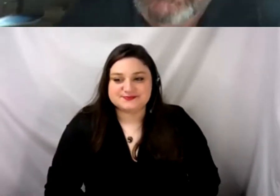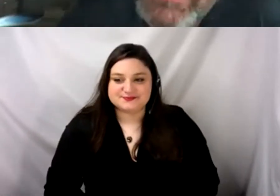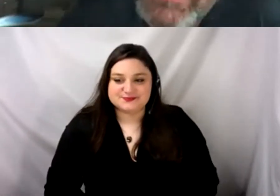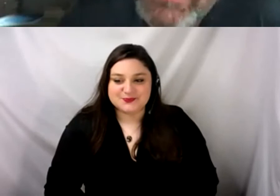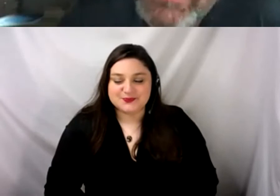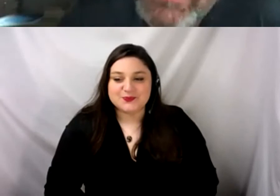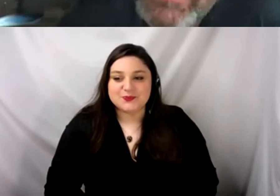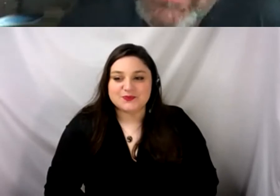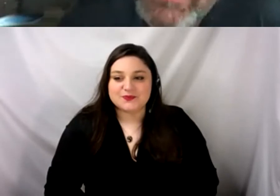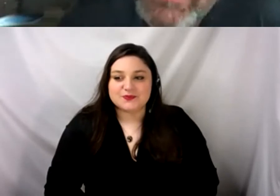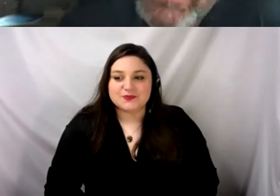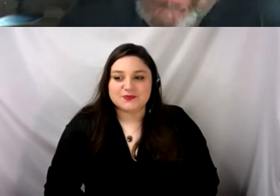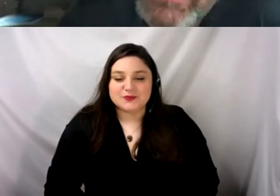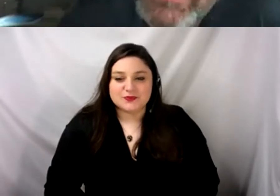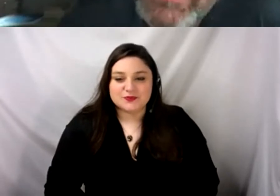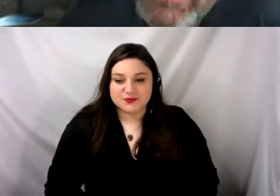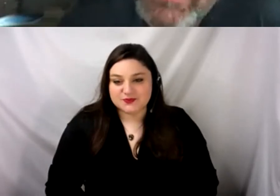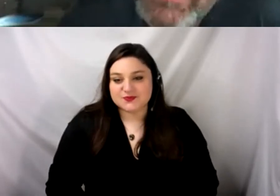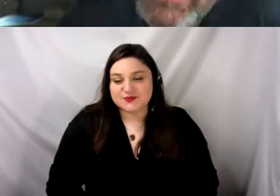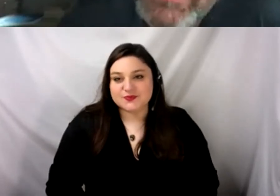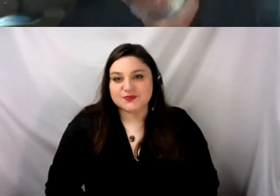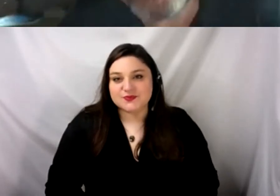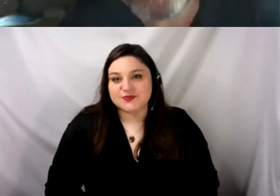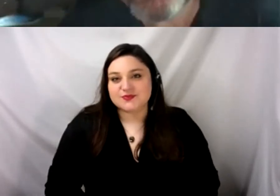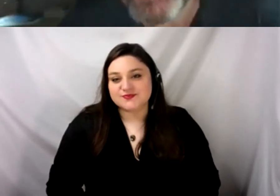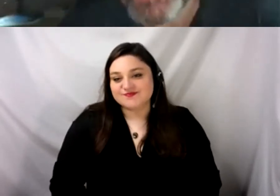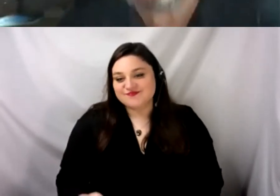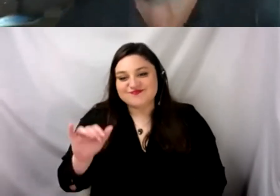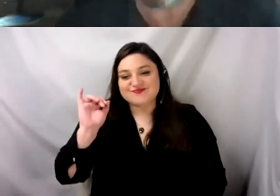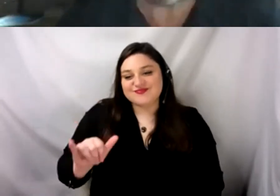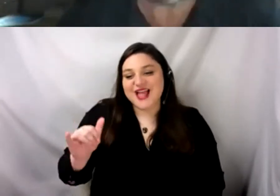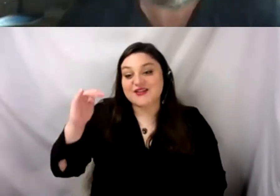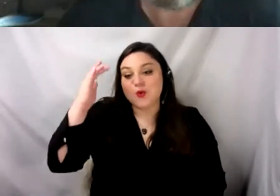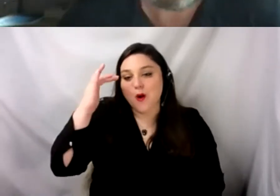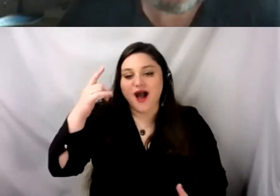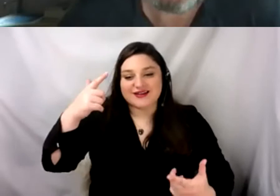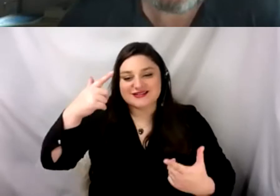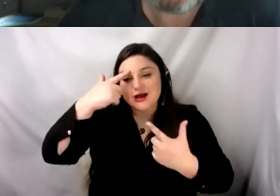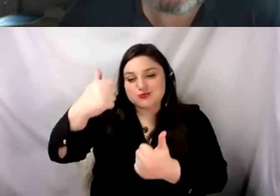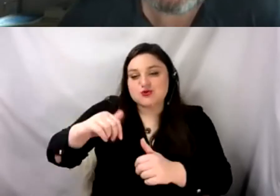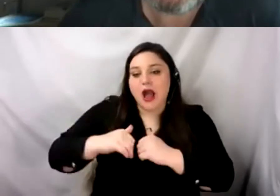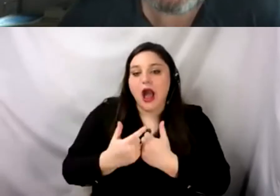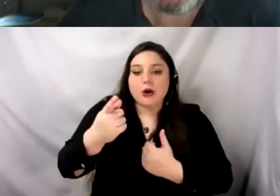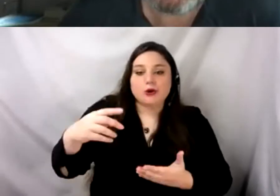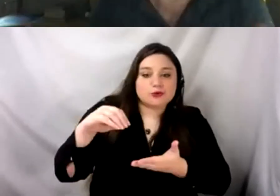and that is why we leave it to you how you moralize and implement. And that is what I'm saying.